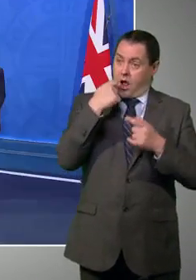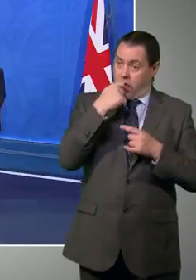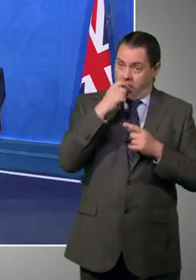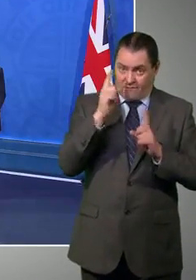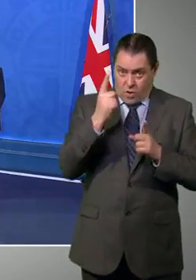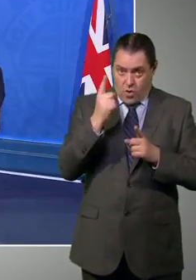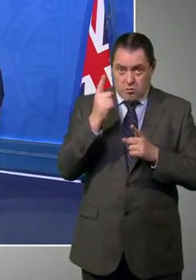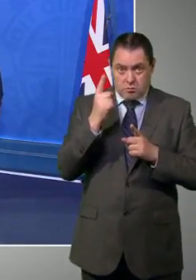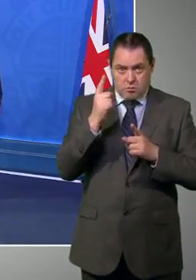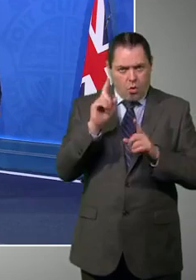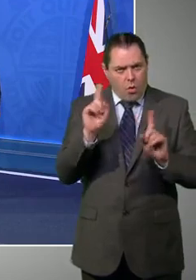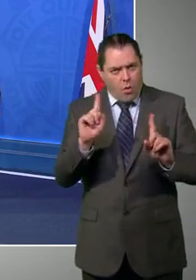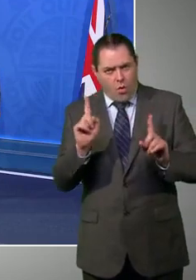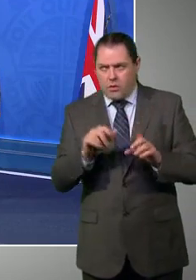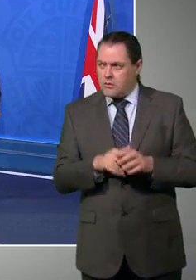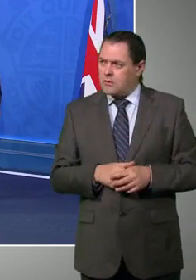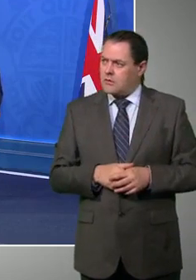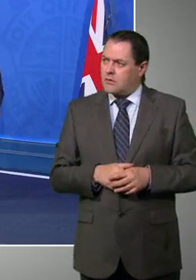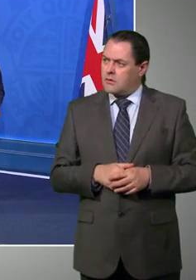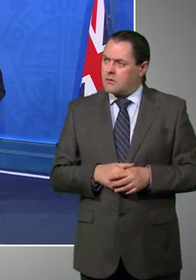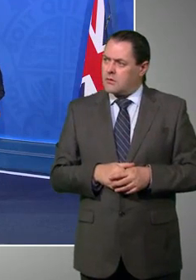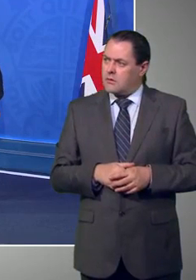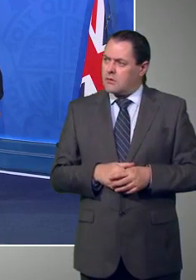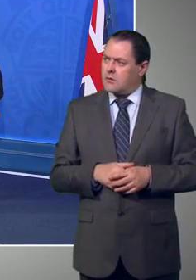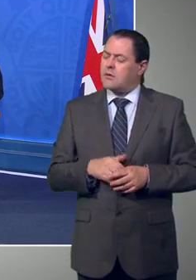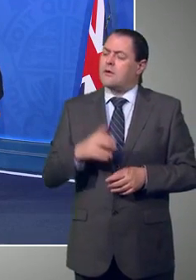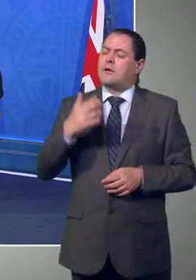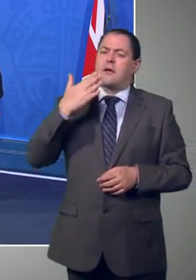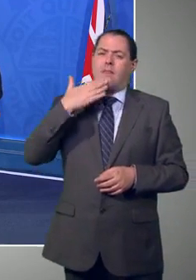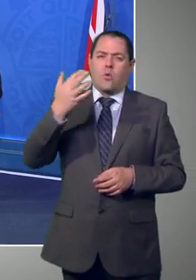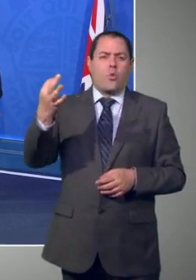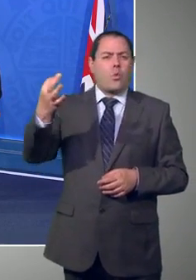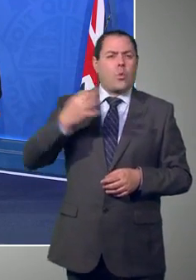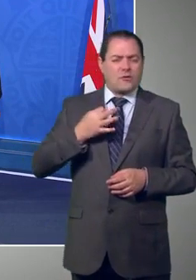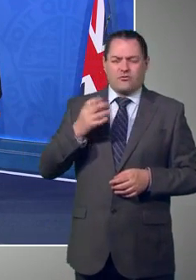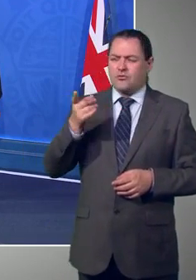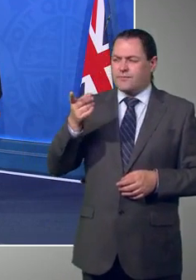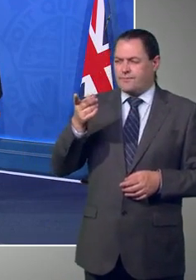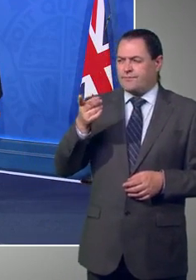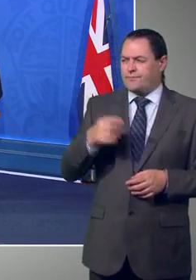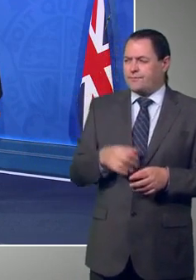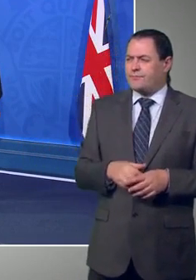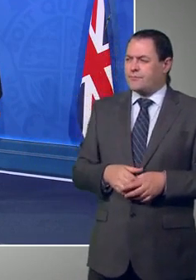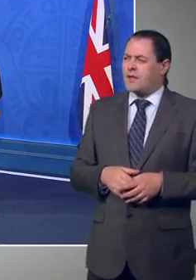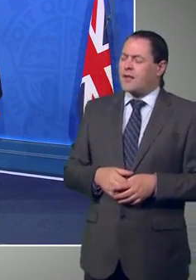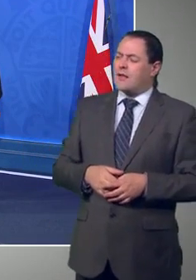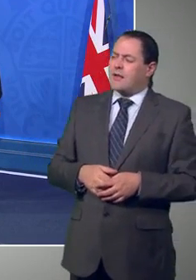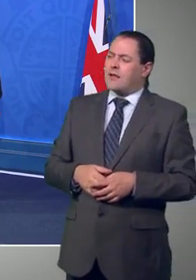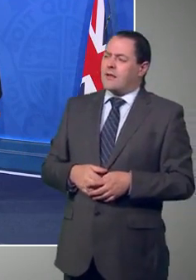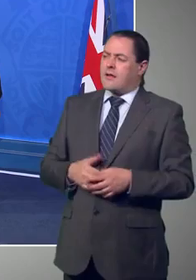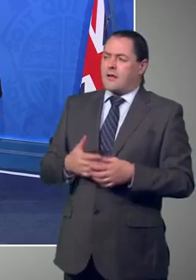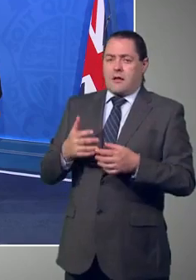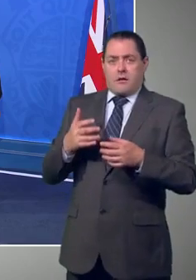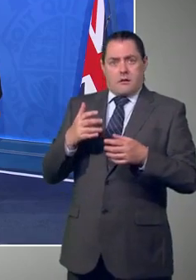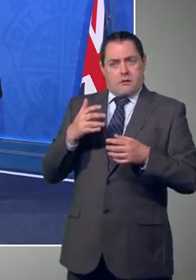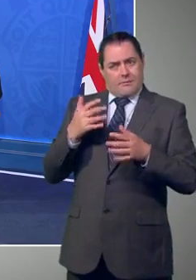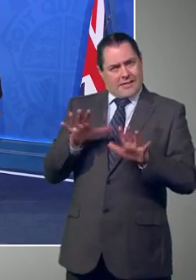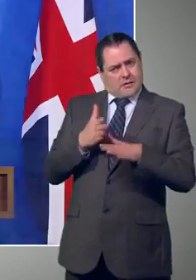homes. Thanks very much. Laura we worked as hard as we could